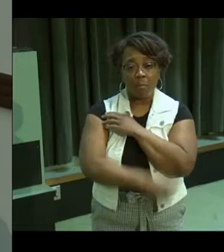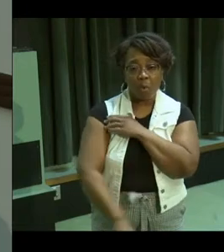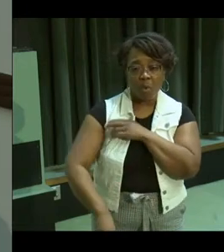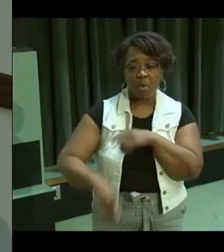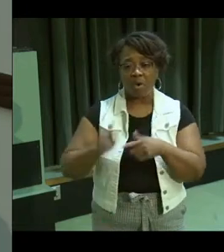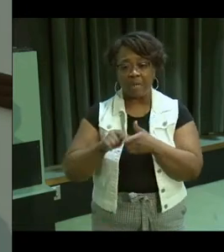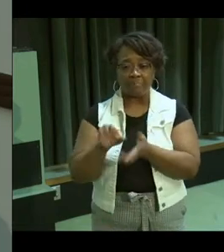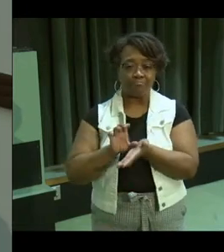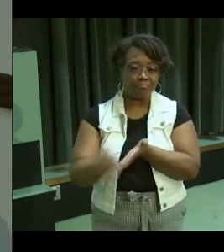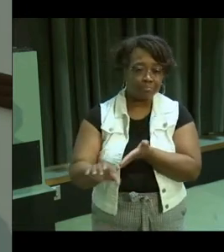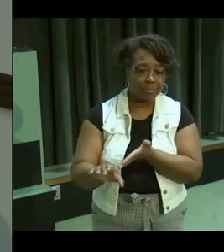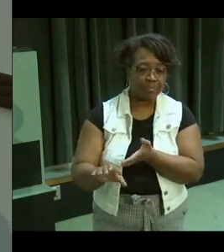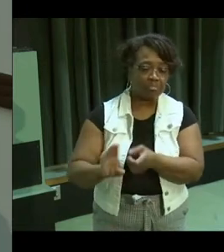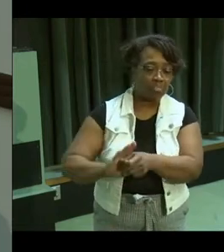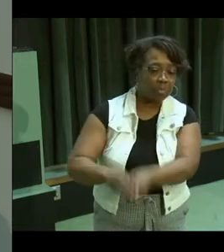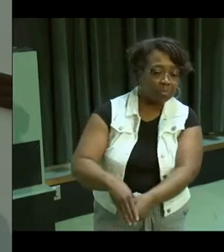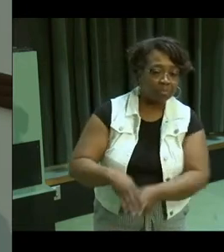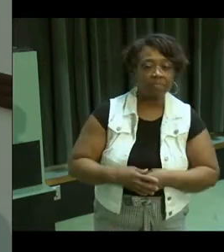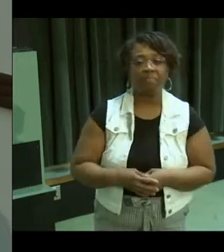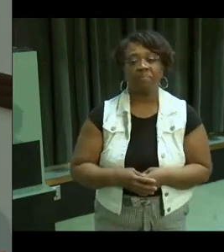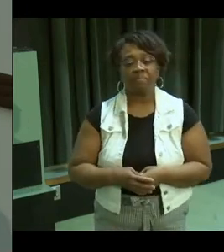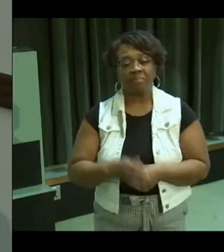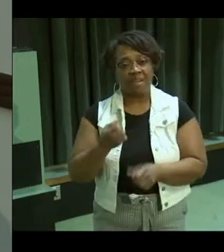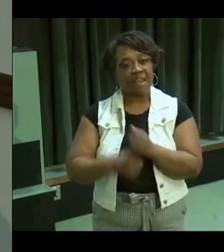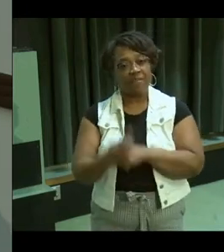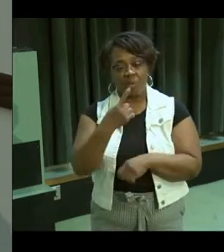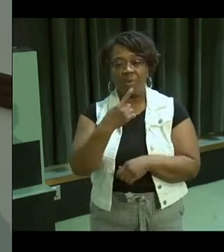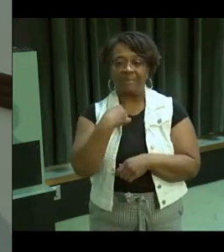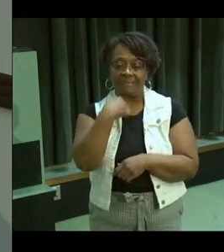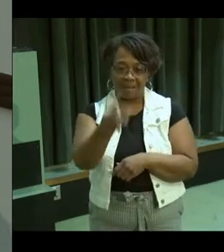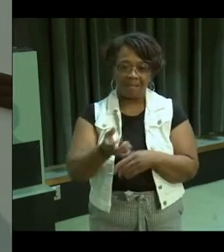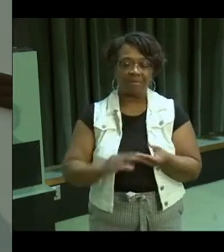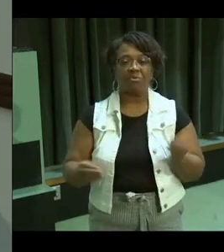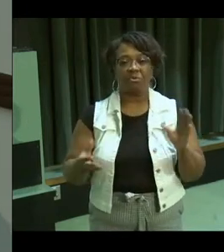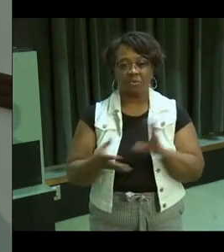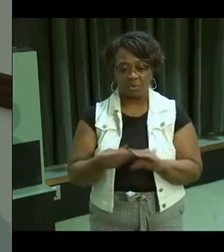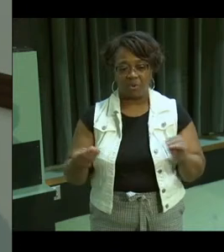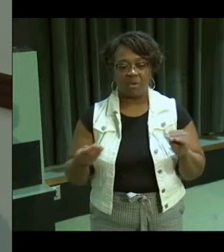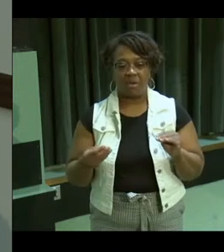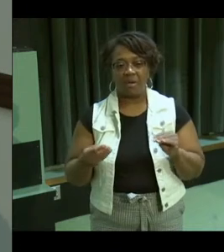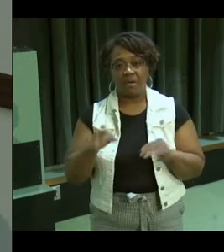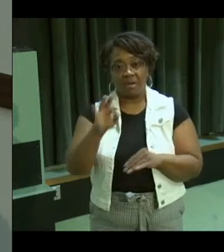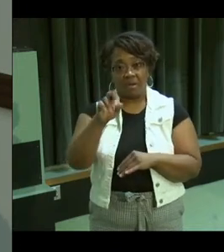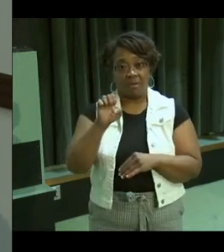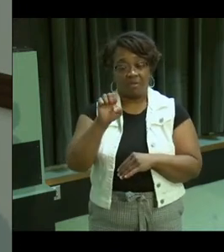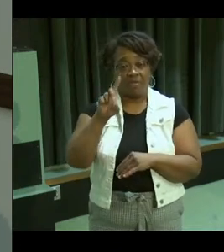poor and disenfranchized. And